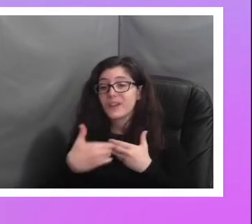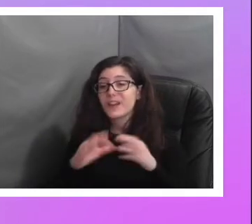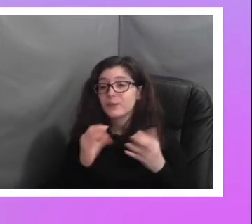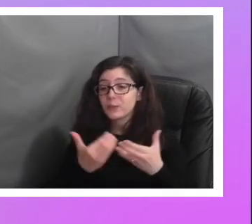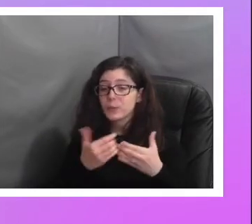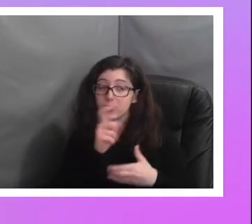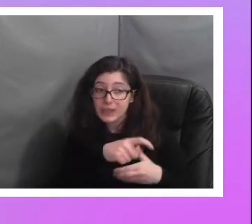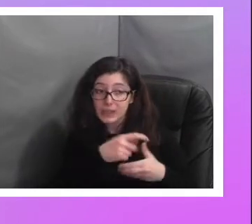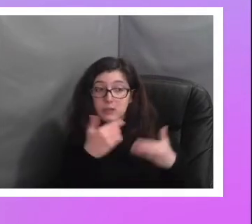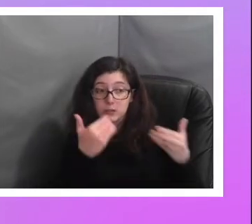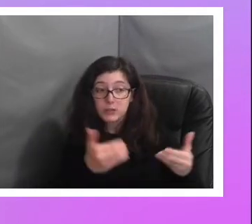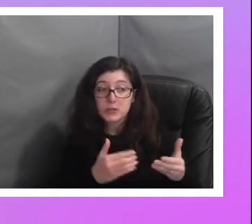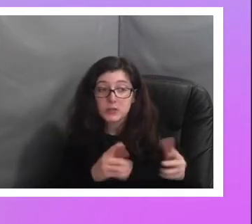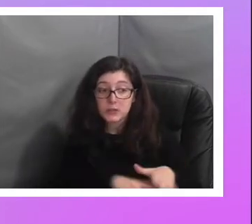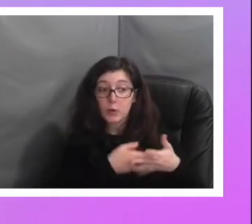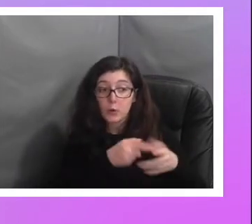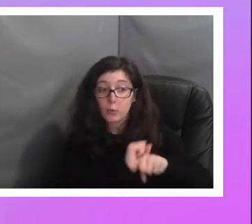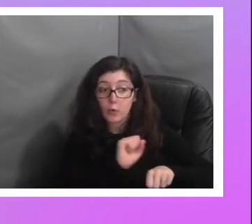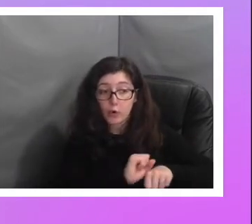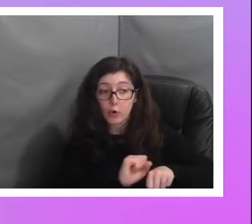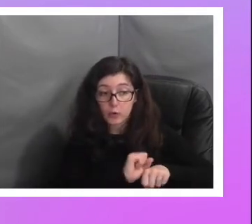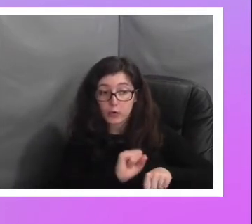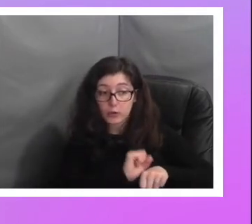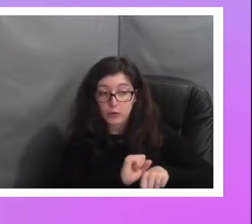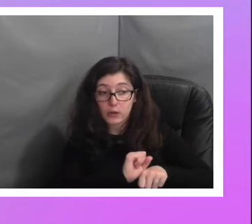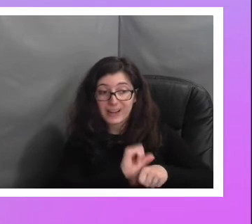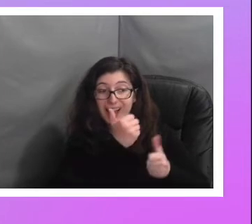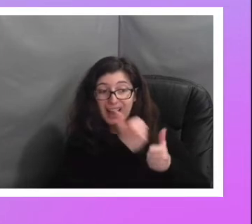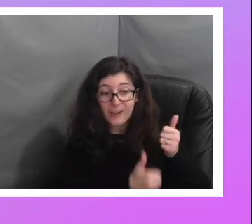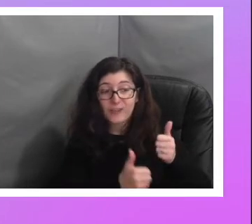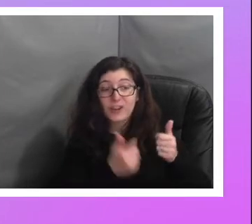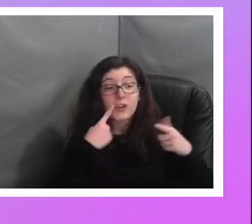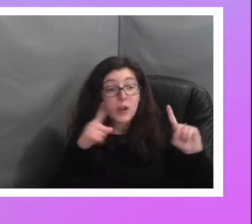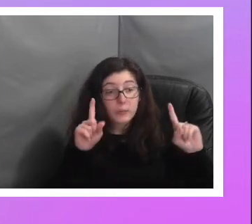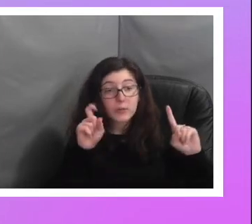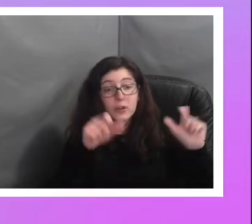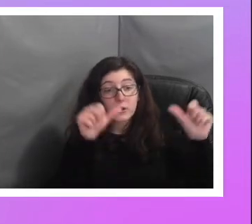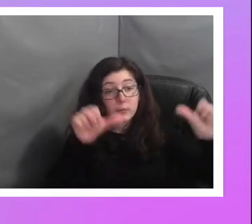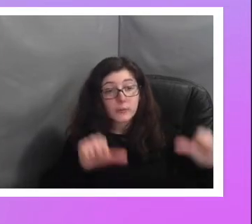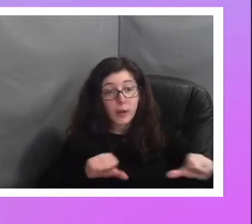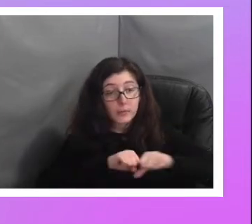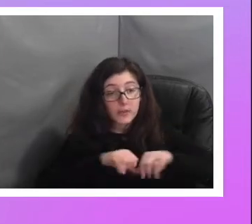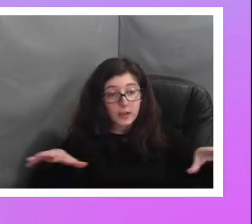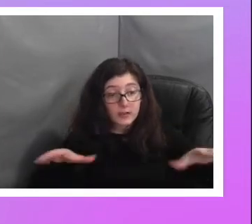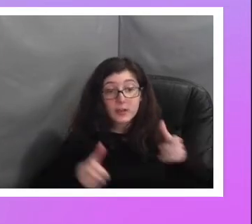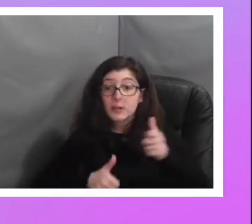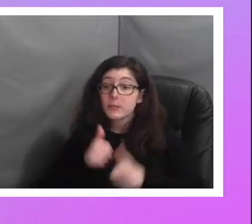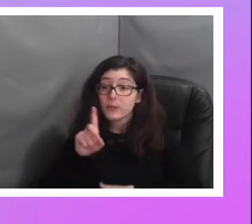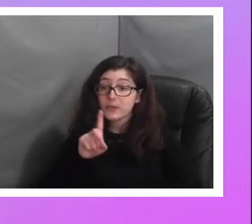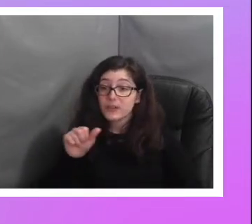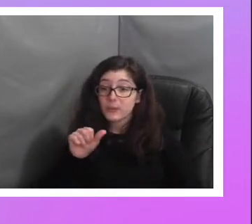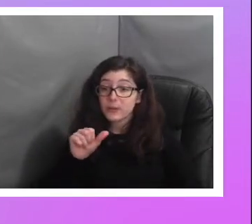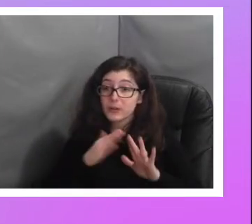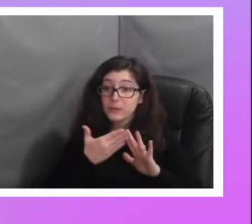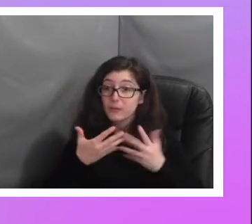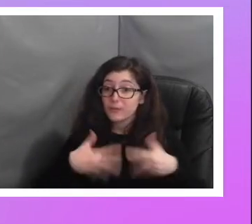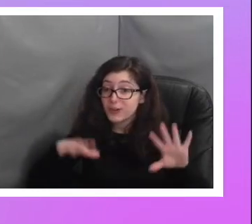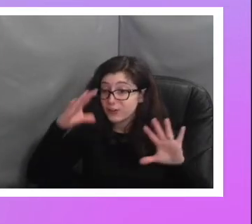and publicize every accomplishment you make". Like I said, most of the disability community already knows,